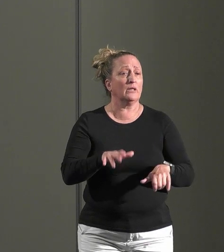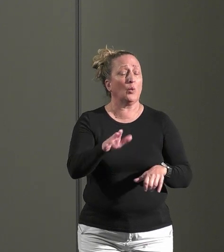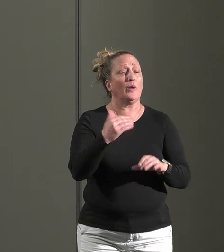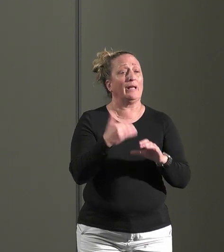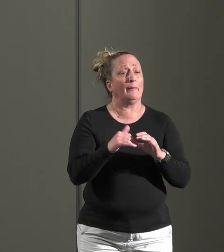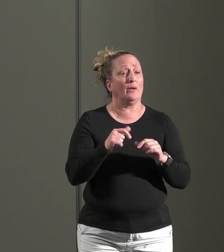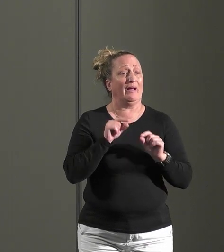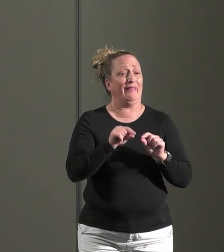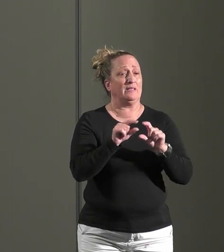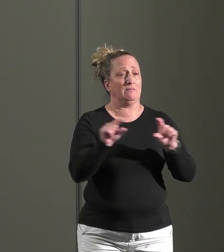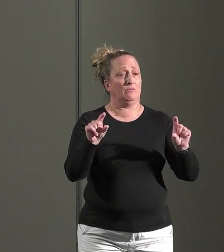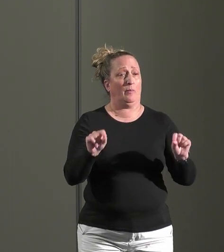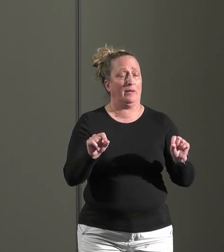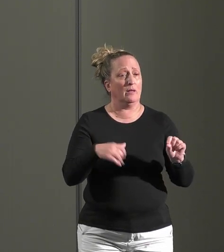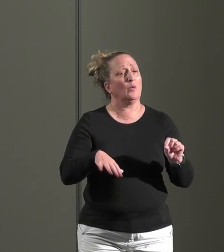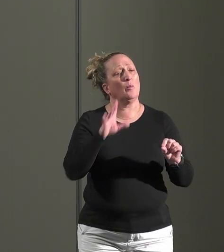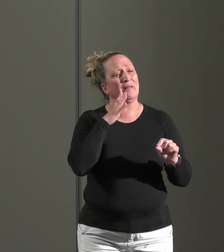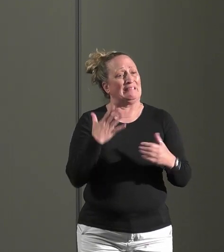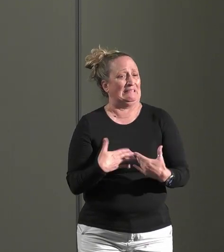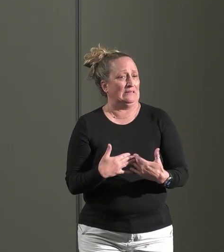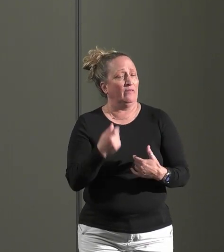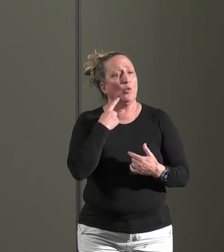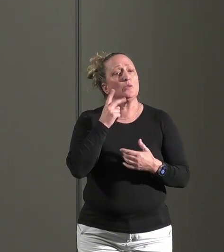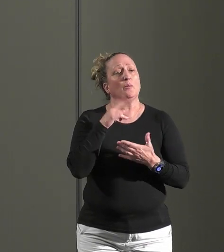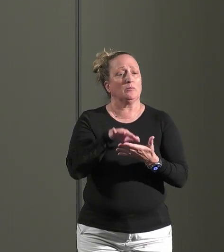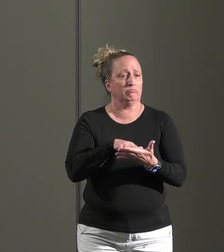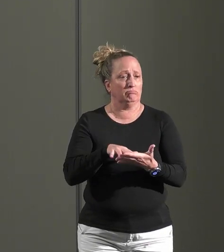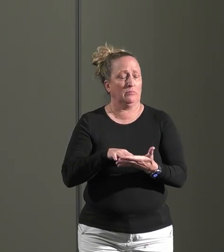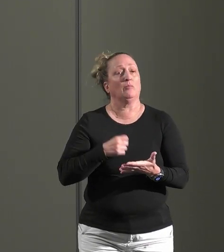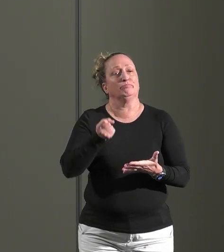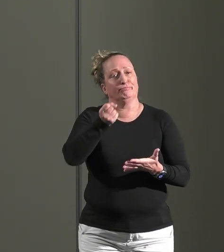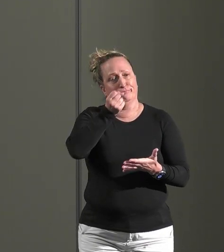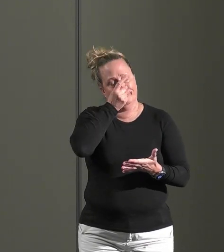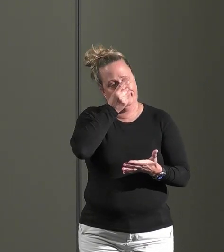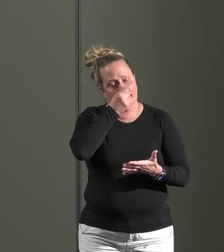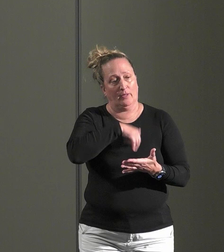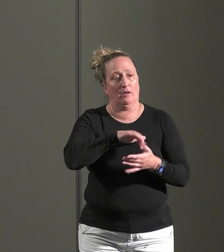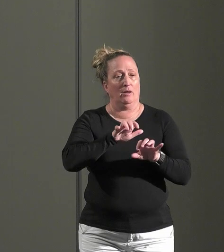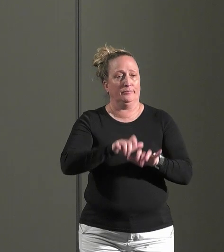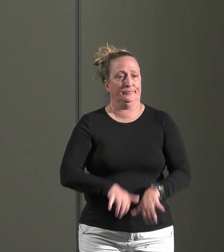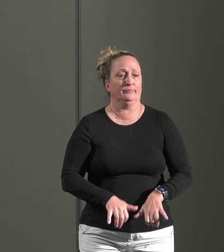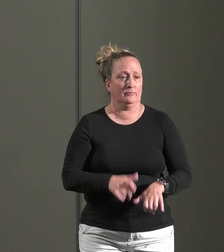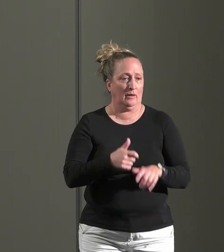in this format it is easier for someone to understand and perform the action instead